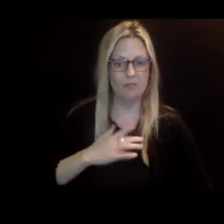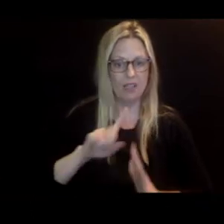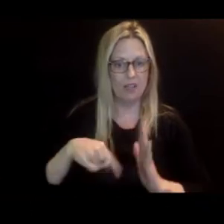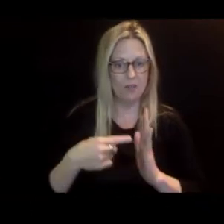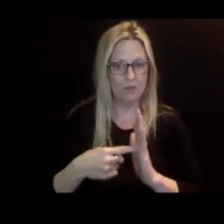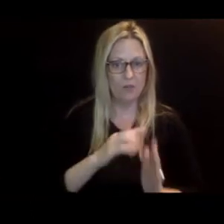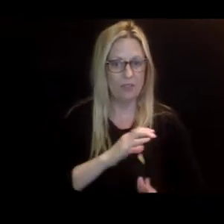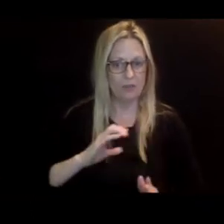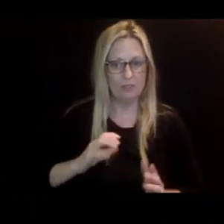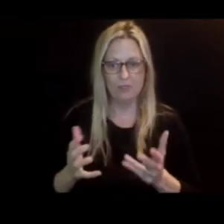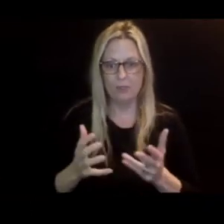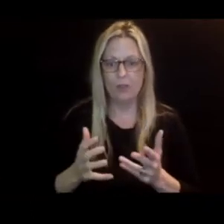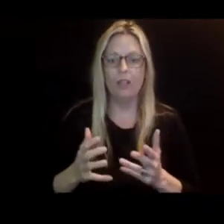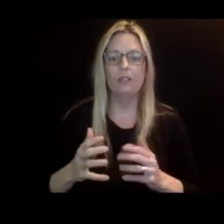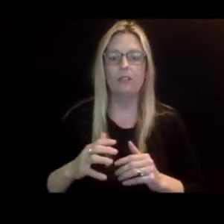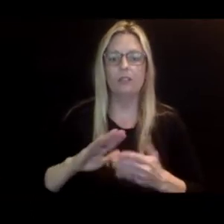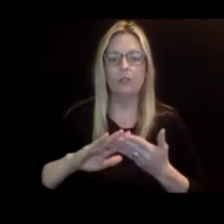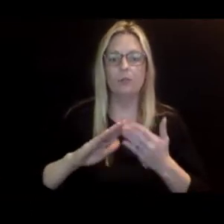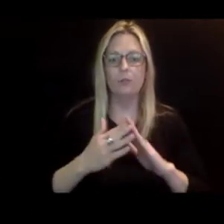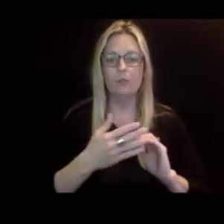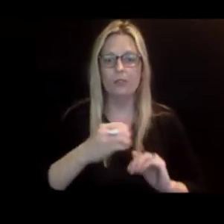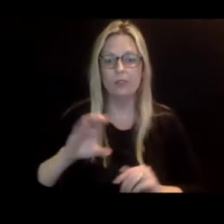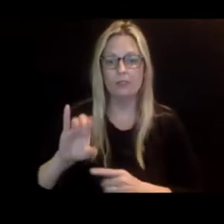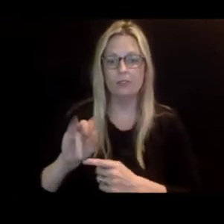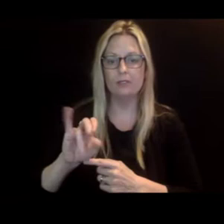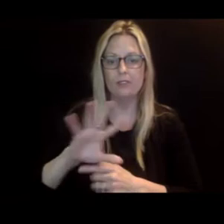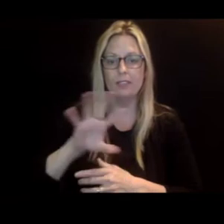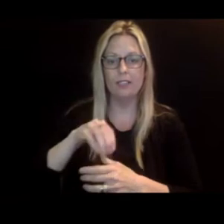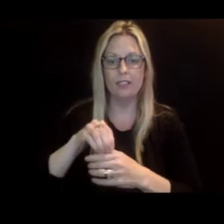Commission is Community and Civic Engagement Director.